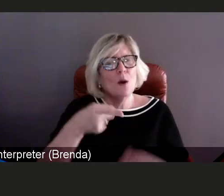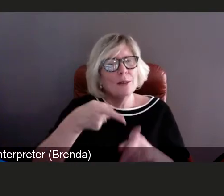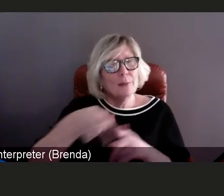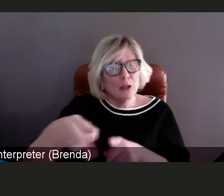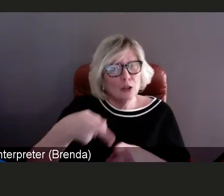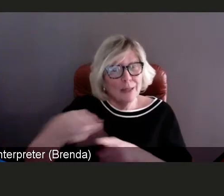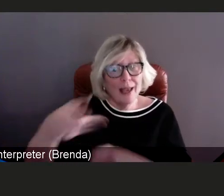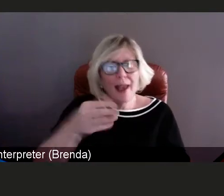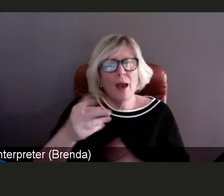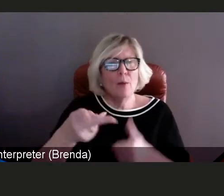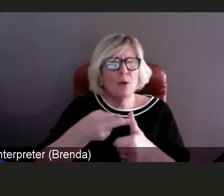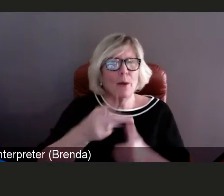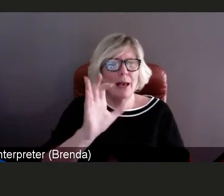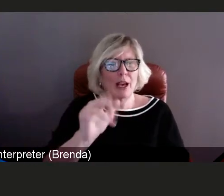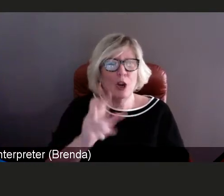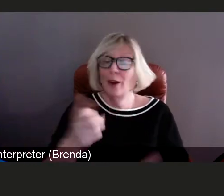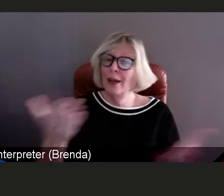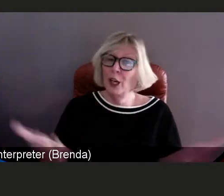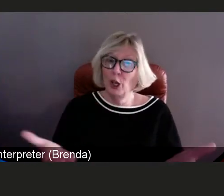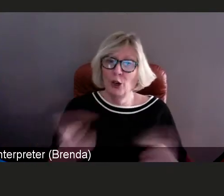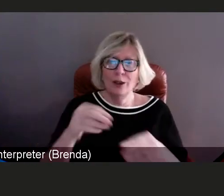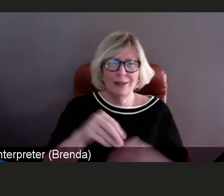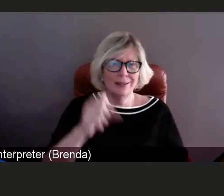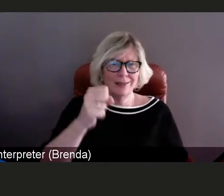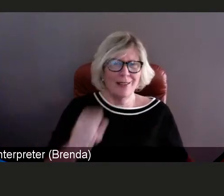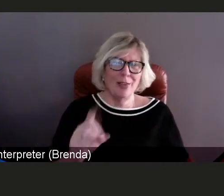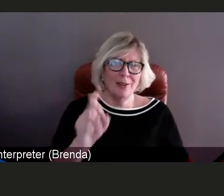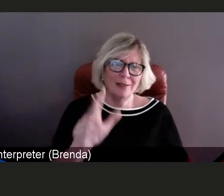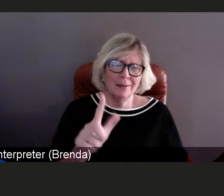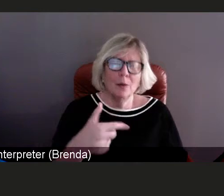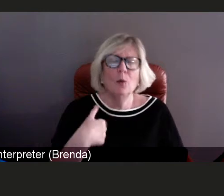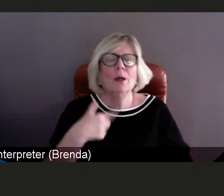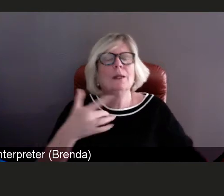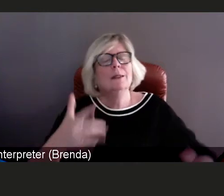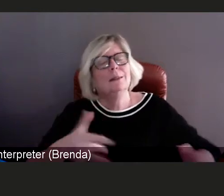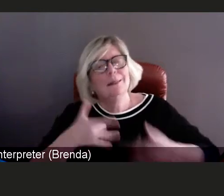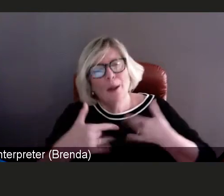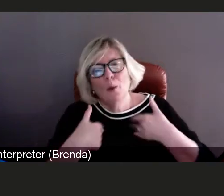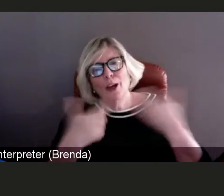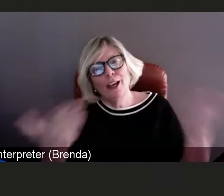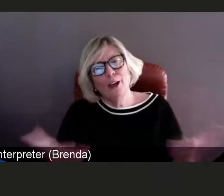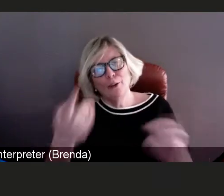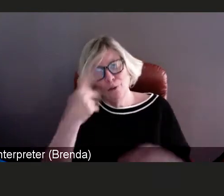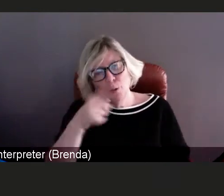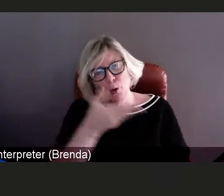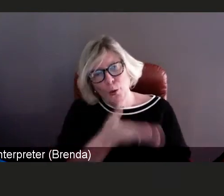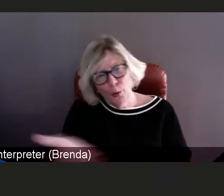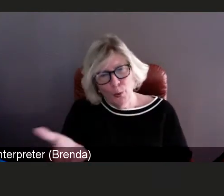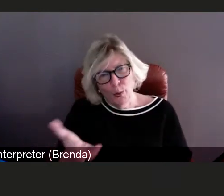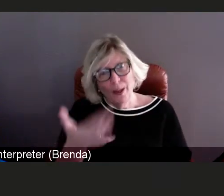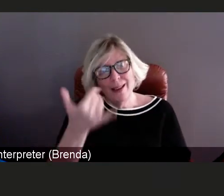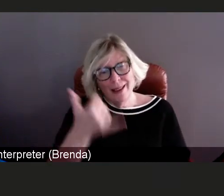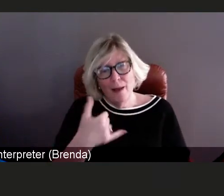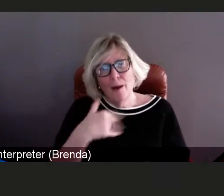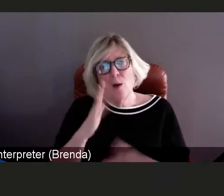in Southern Delaware. Very exciting and we're all here for you but I'm gonna switch gears a little bit